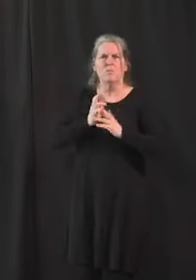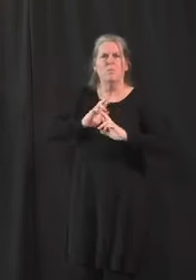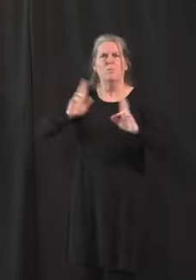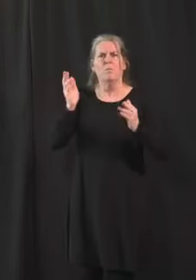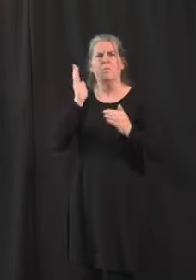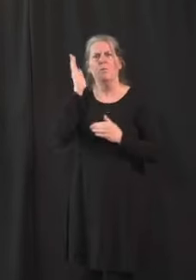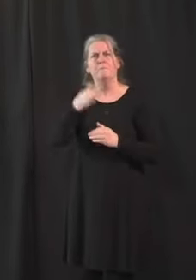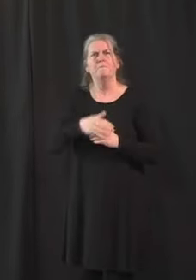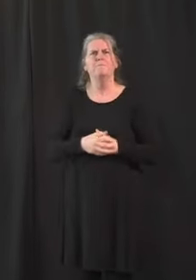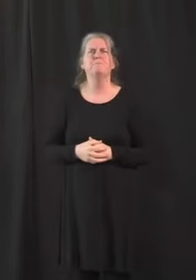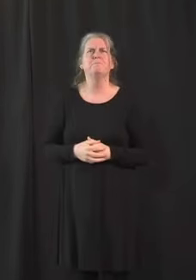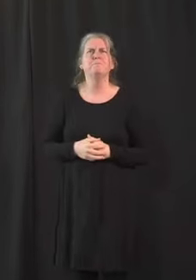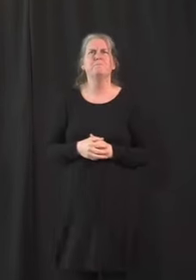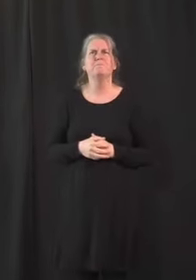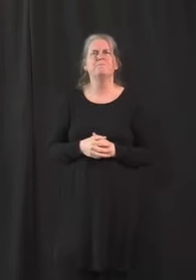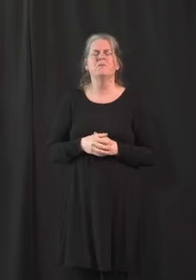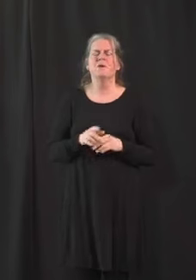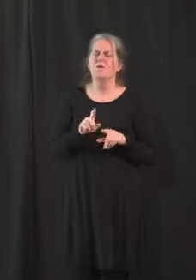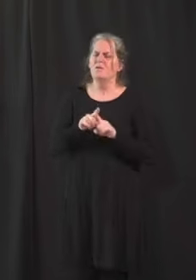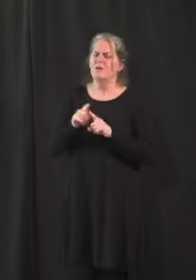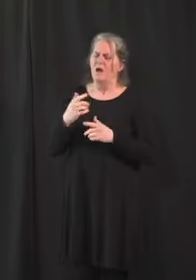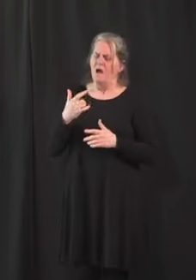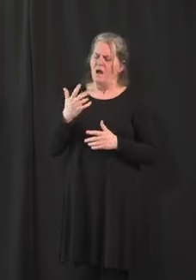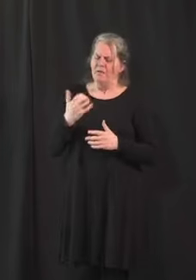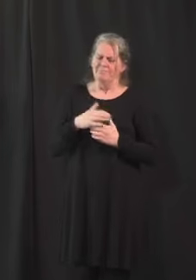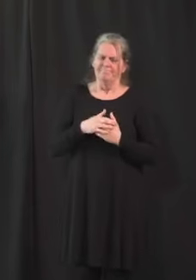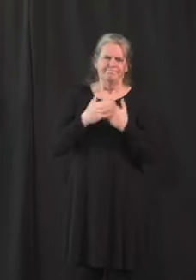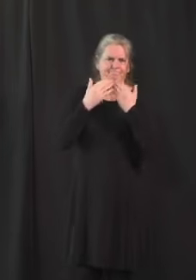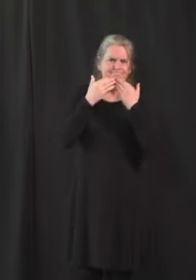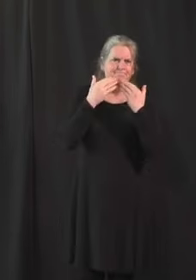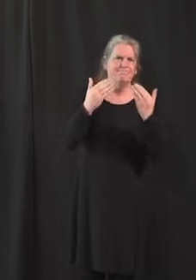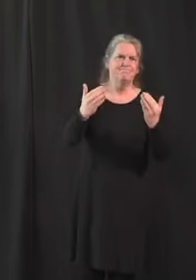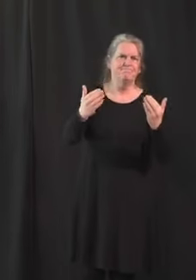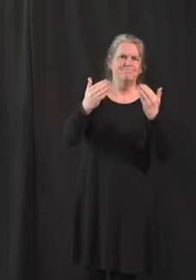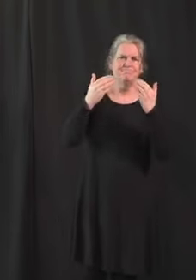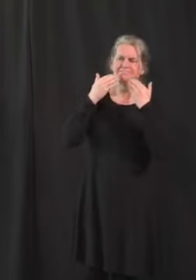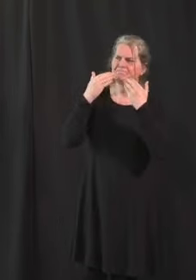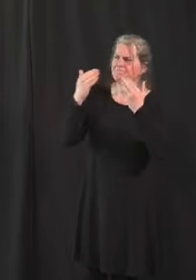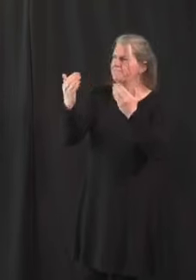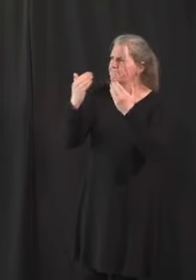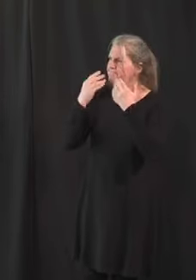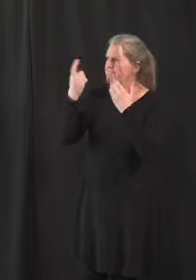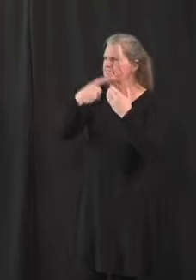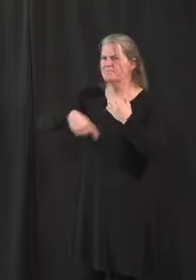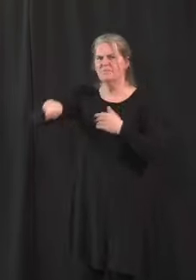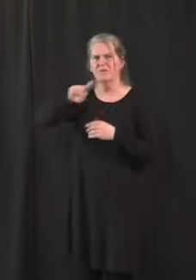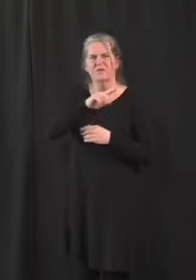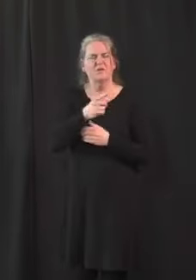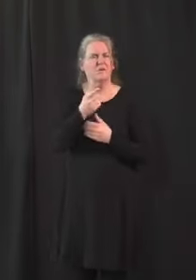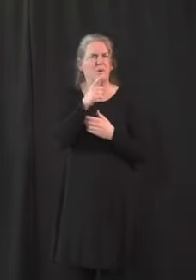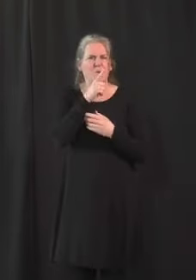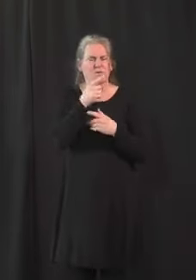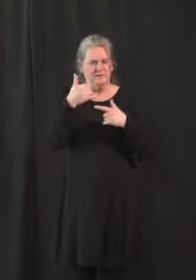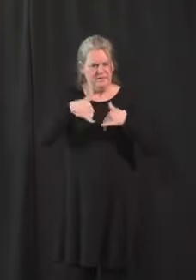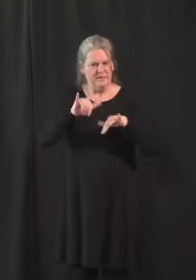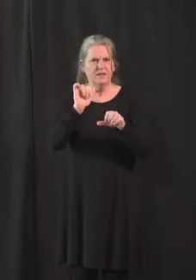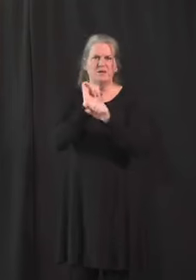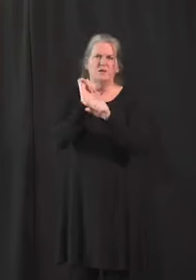EXTEND A HEARTFELT THANK YOU TO ALL YUKONERS WHO ARE WORKING EVERY DAY THROUGH THIS PANDEMIC. WHETHER YOU ARE A TRUCK DRIVER